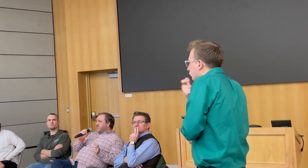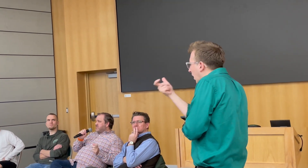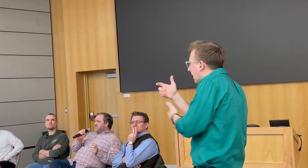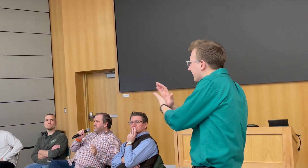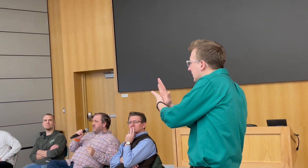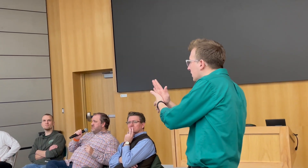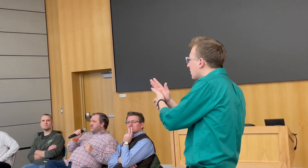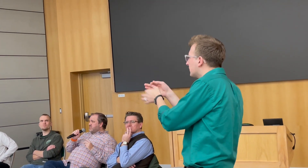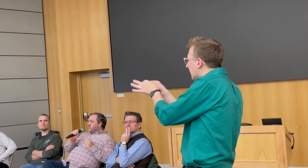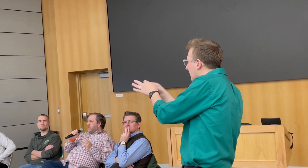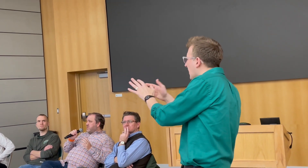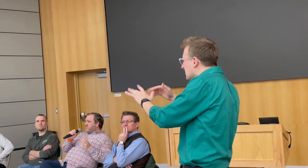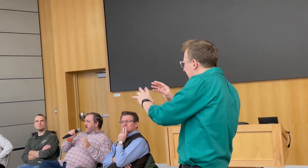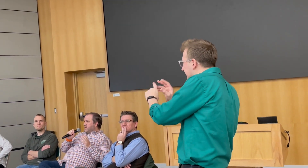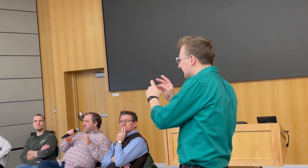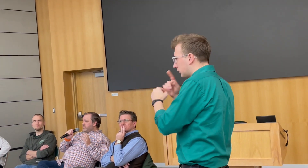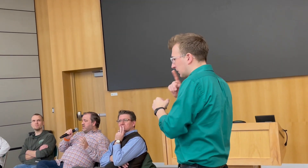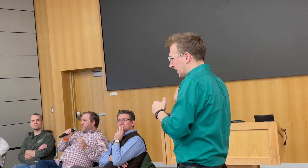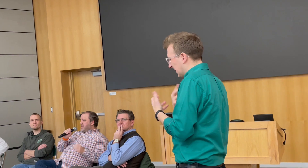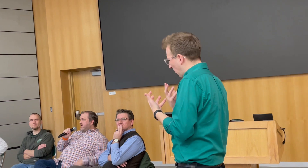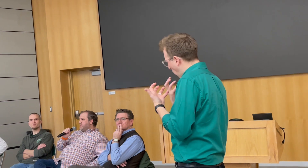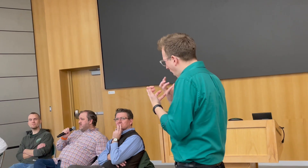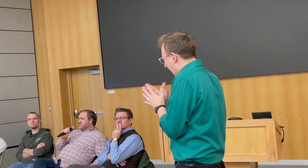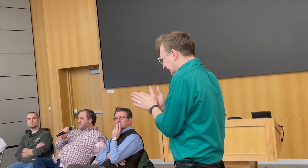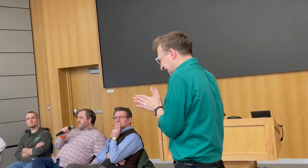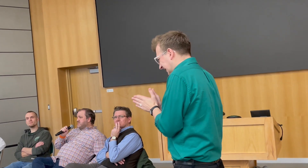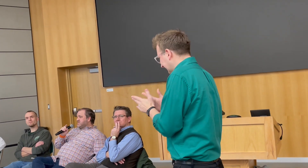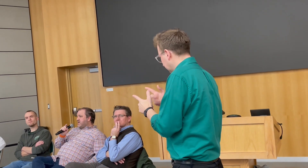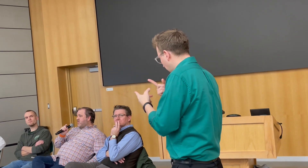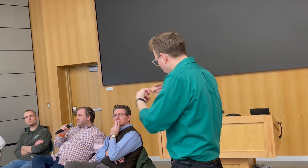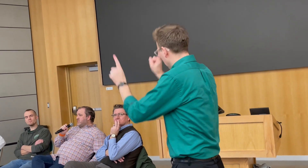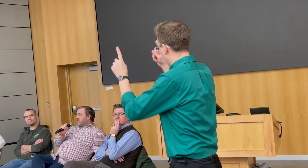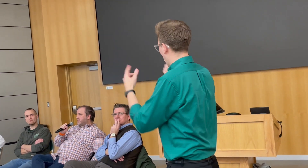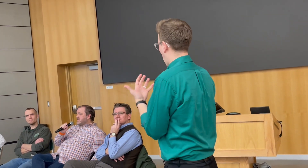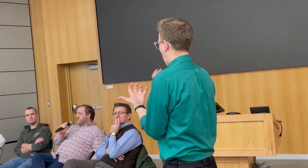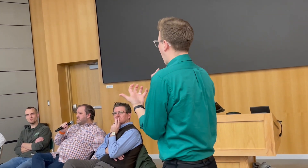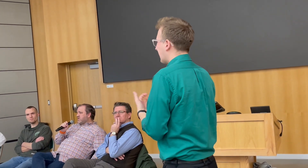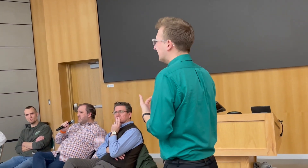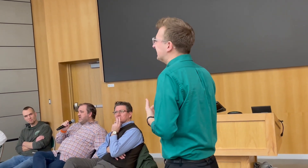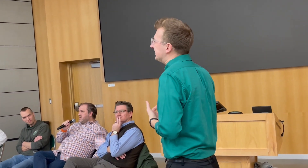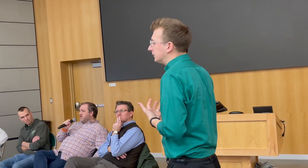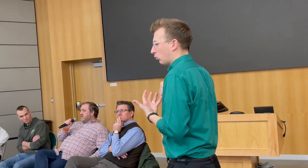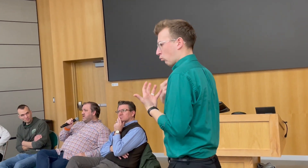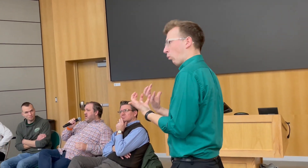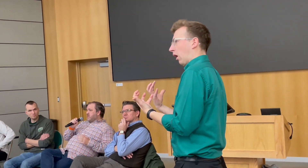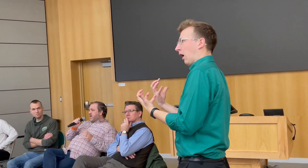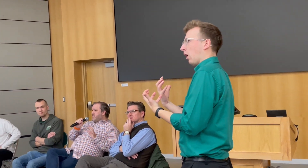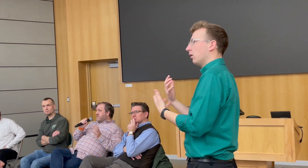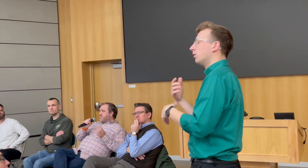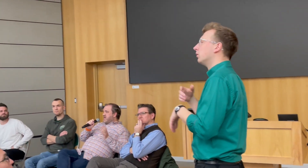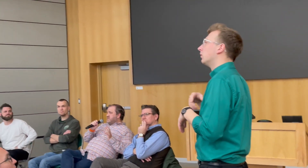on there so I was really motivated to really make this technology work and so um I think that plays